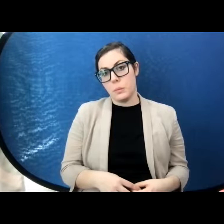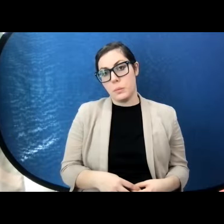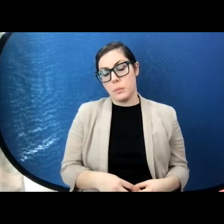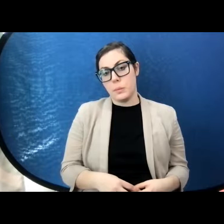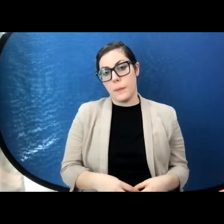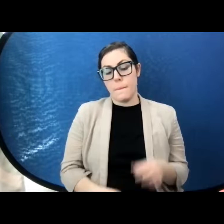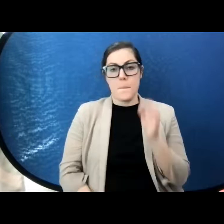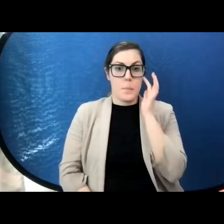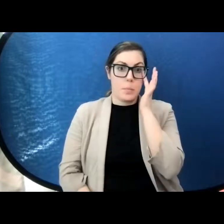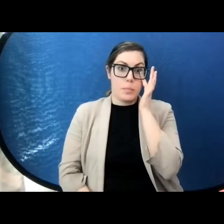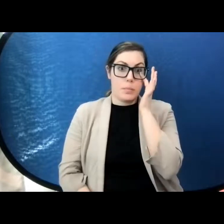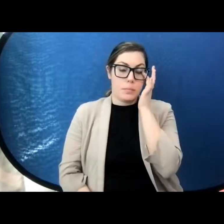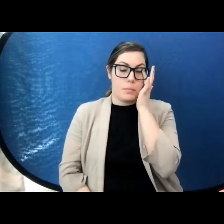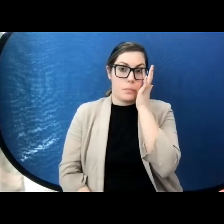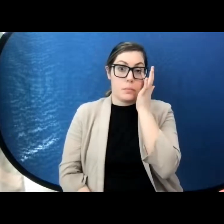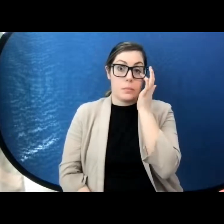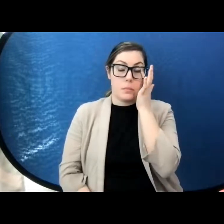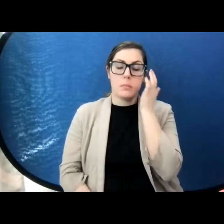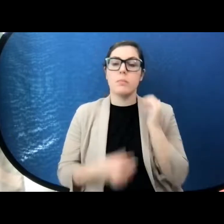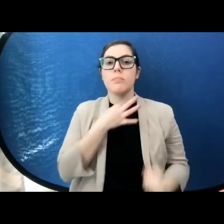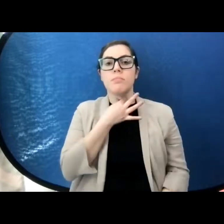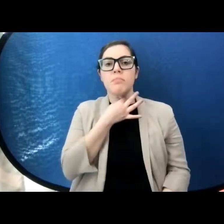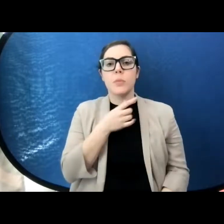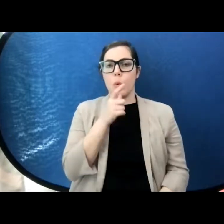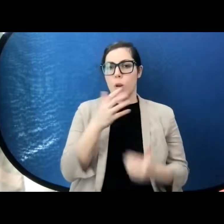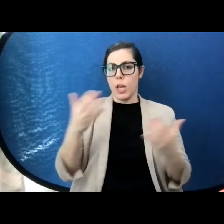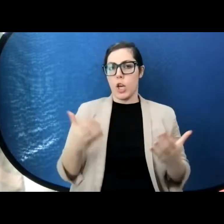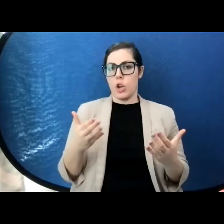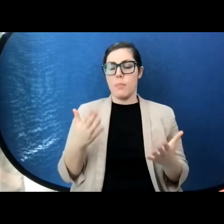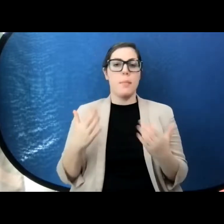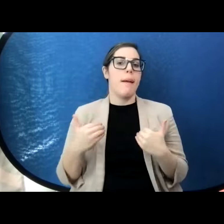Who on here would probably, might have identity resources on your website